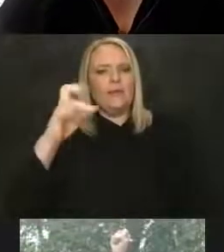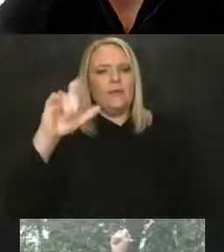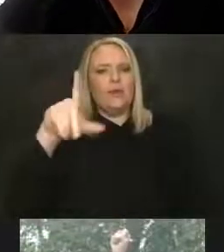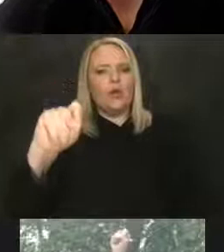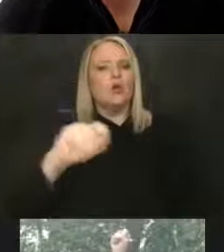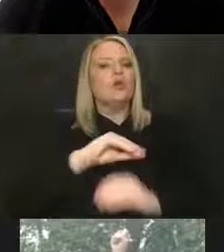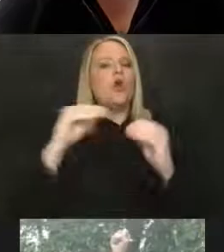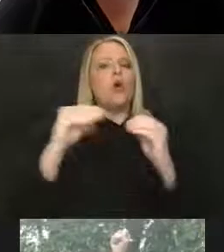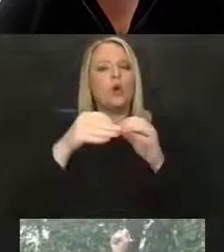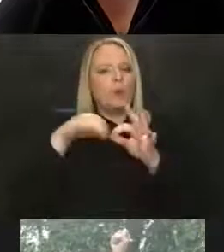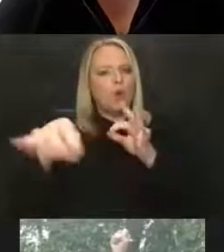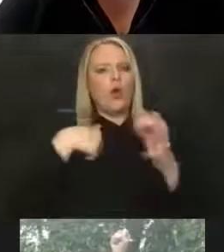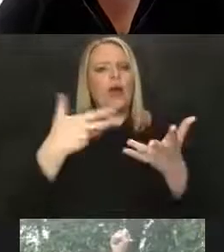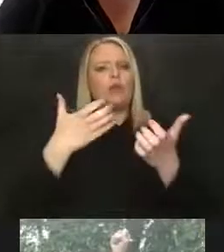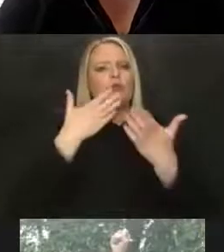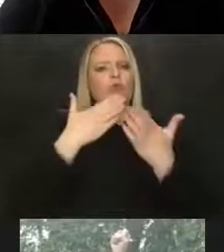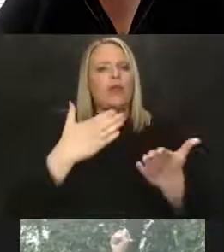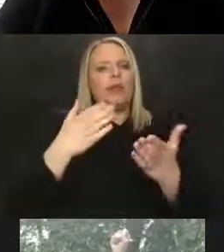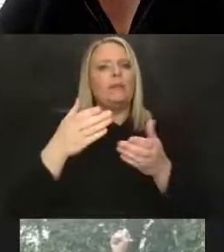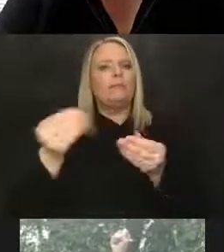our moderator Bianca Frazer and hand it over to her.